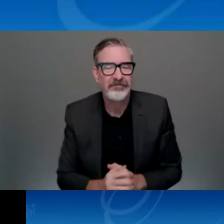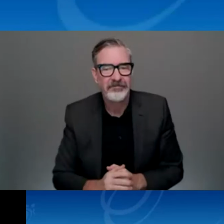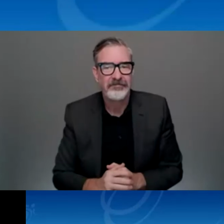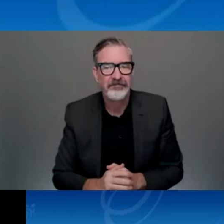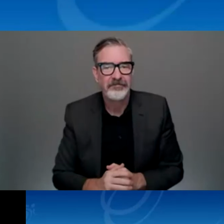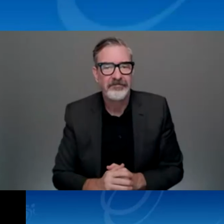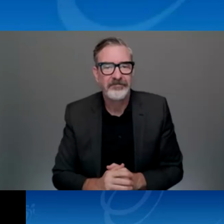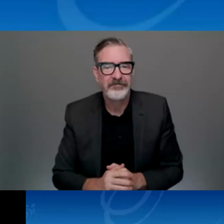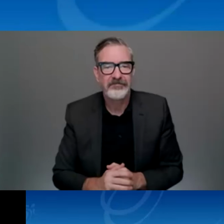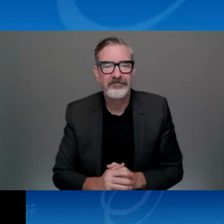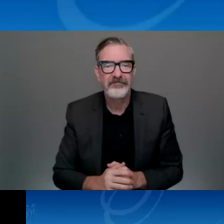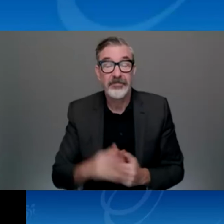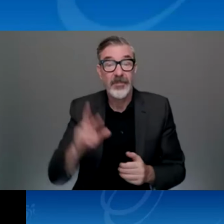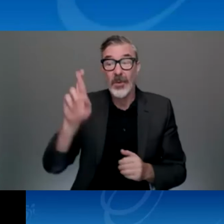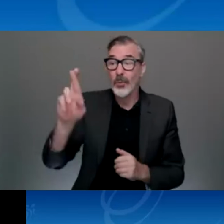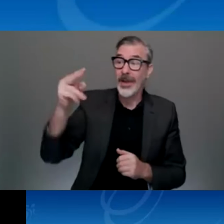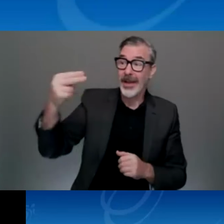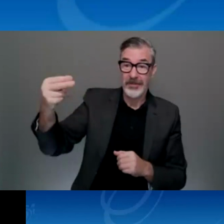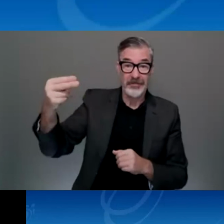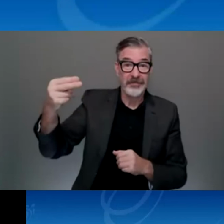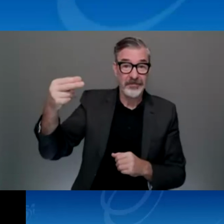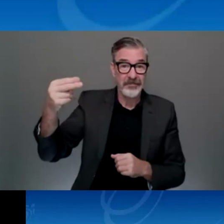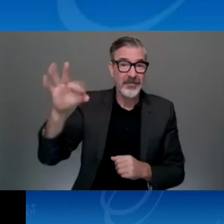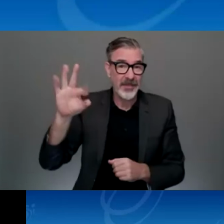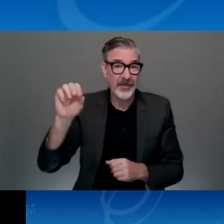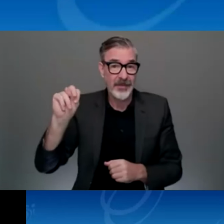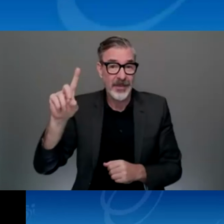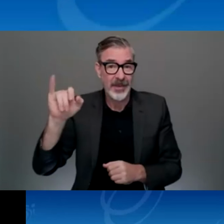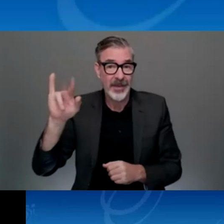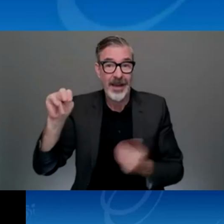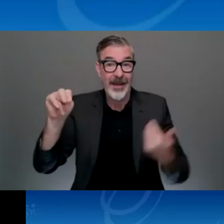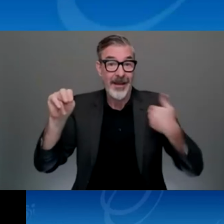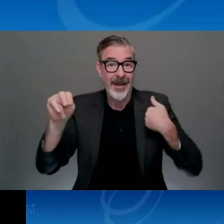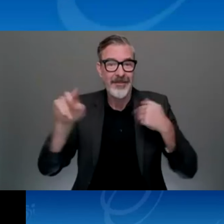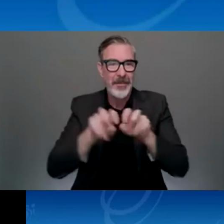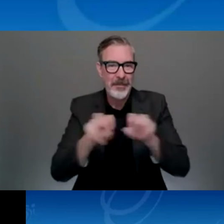On behalf of the Rick Hansen Foundation, I want to welcome our panelists Lisa Pak,